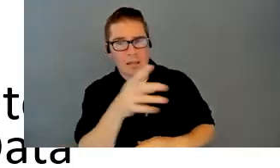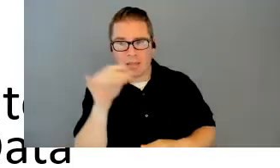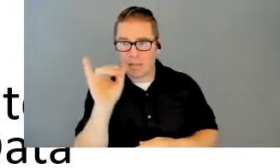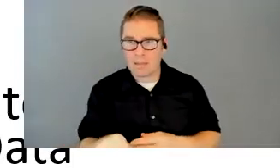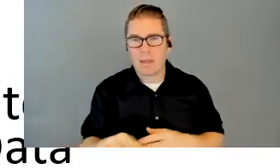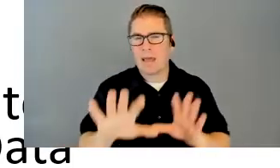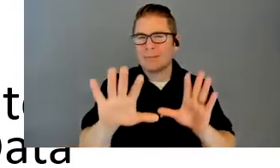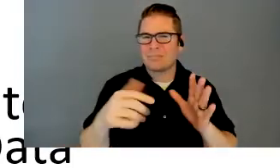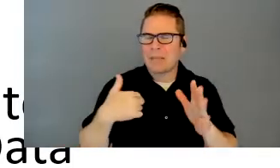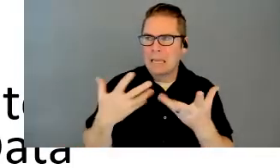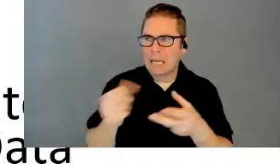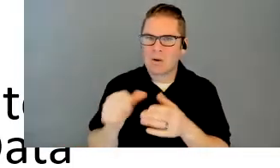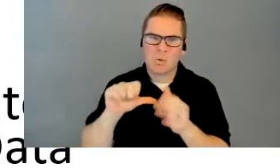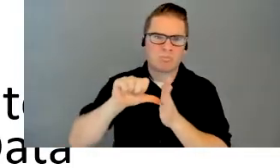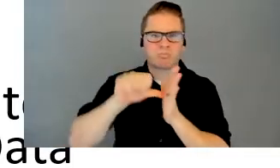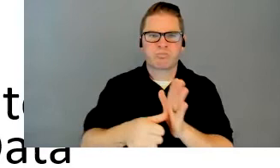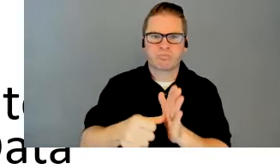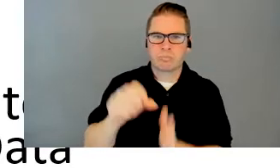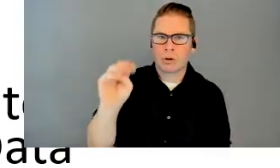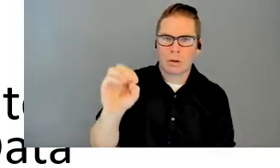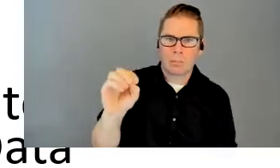that Asians are fine and they don't need our help.